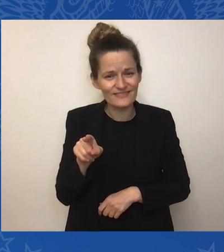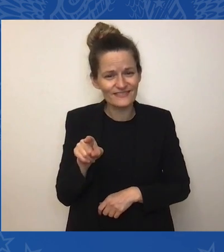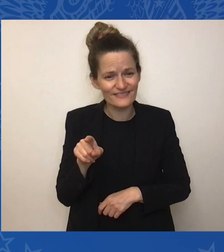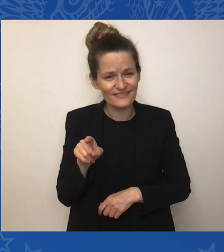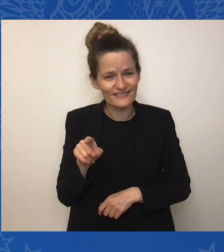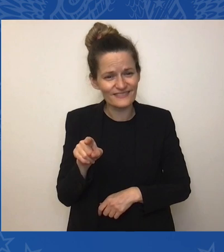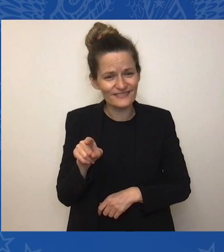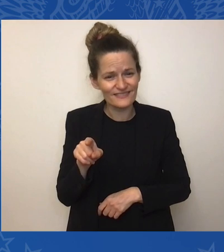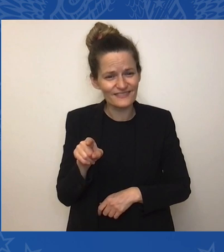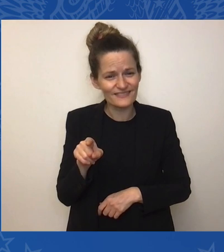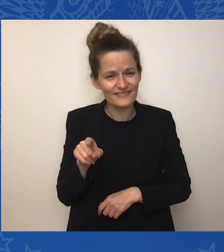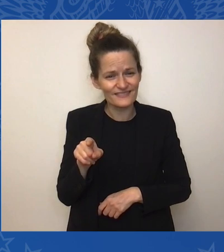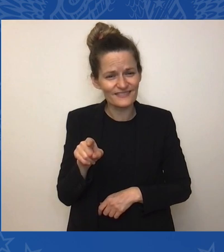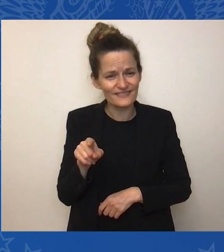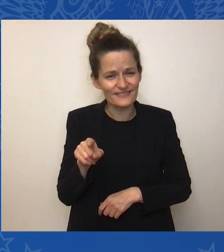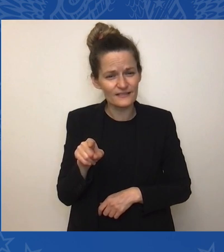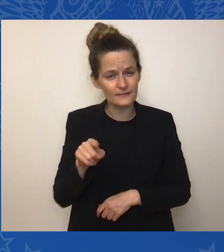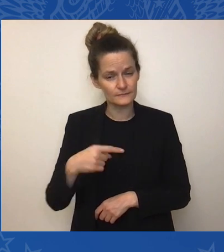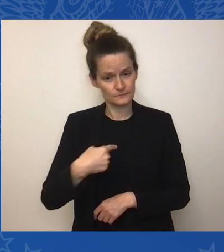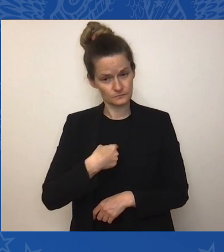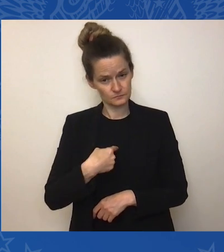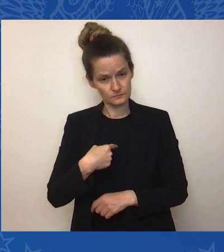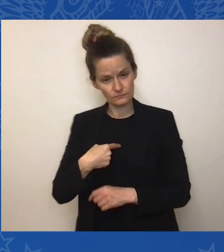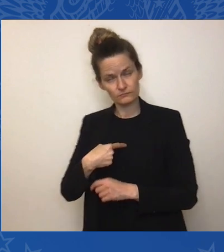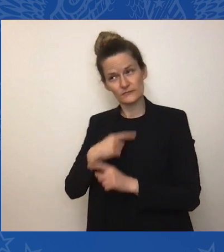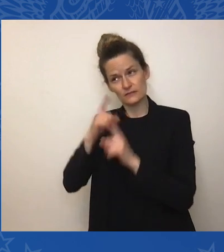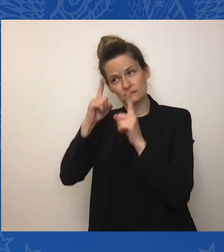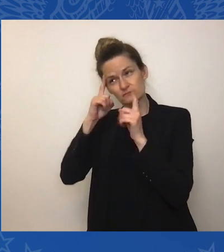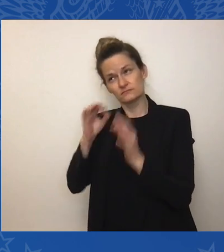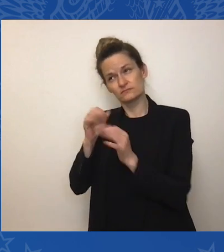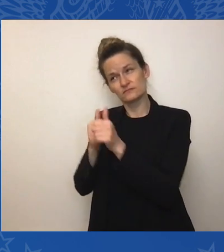And I meant that from the bottom of my heart. I had just lost my son Beau.